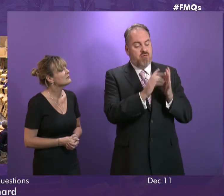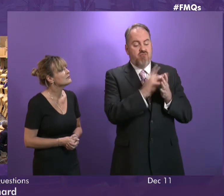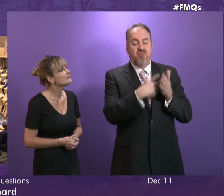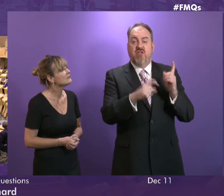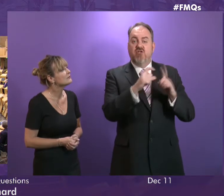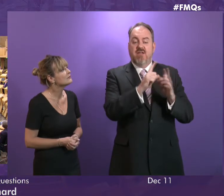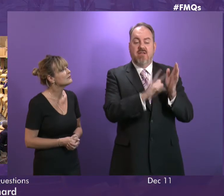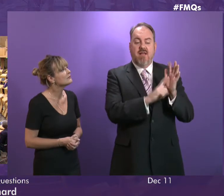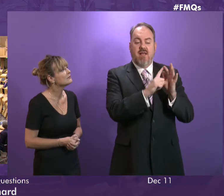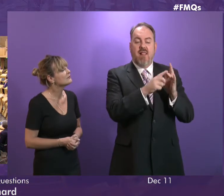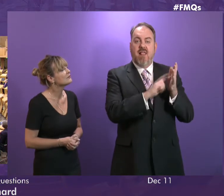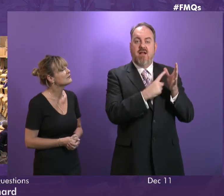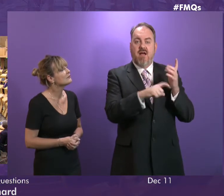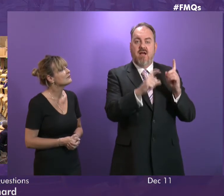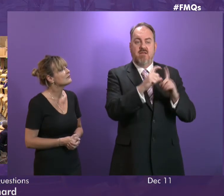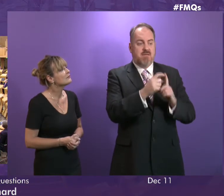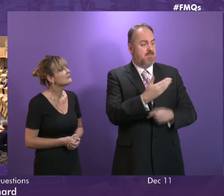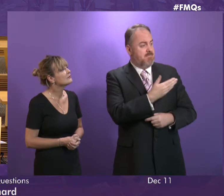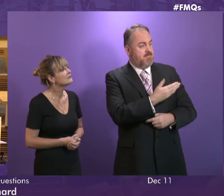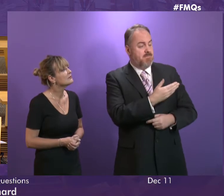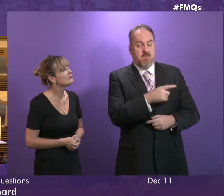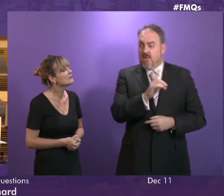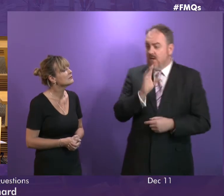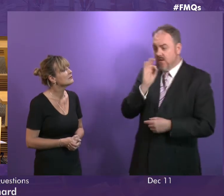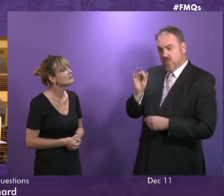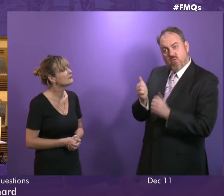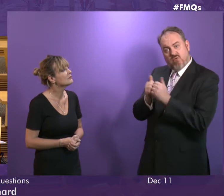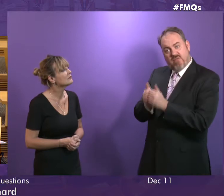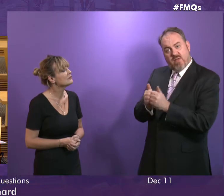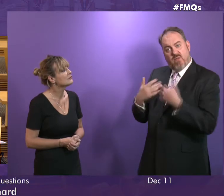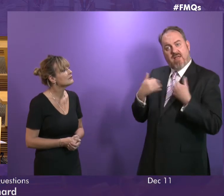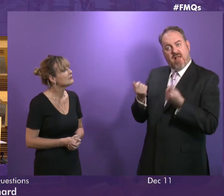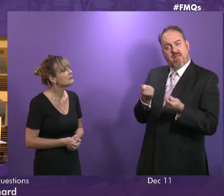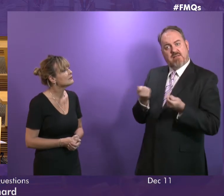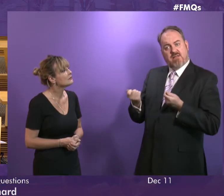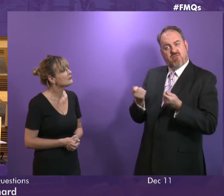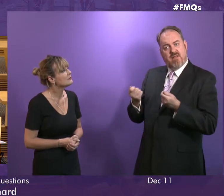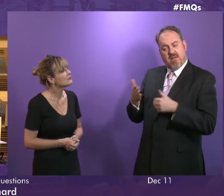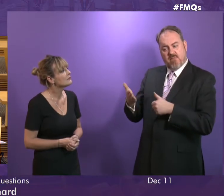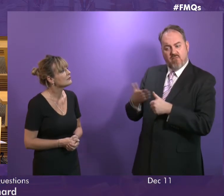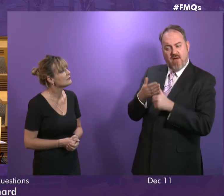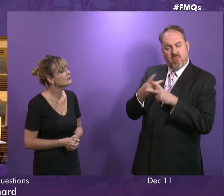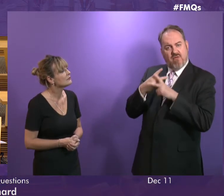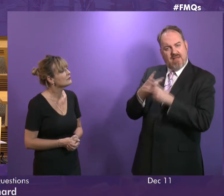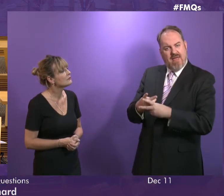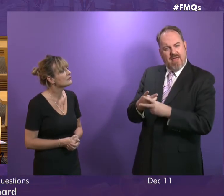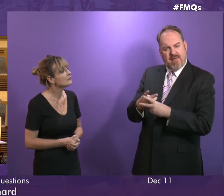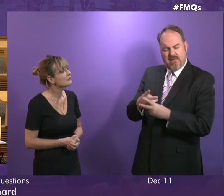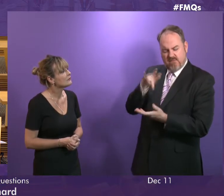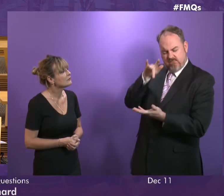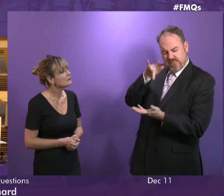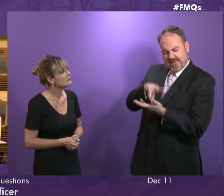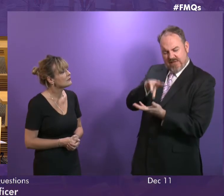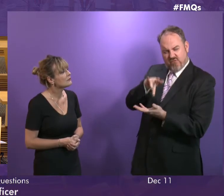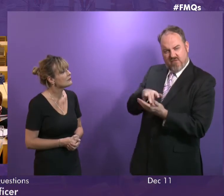Does the First Minister agree with her Cabinet Secretary for Health and Sport that primary care is the “bedrock” of the health service?